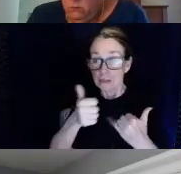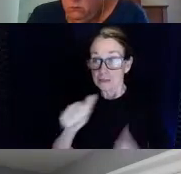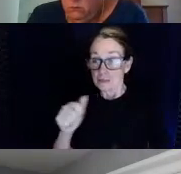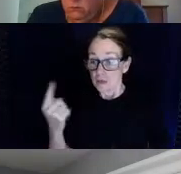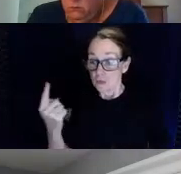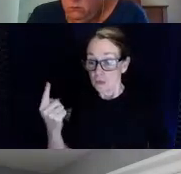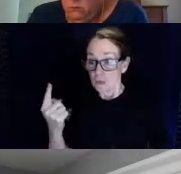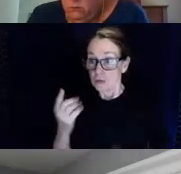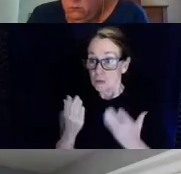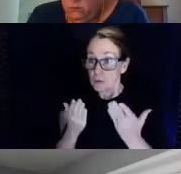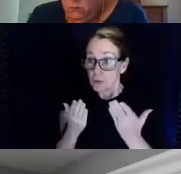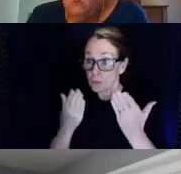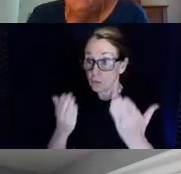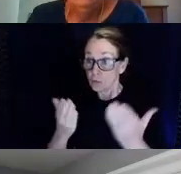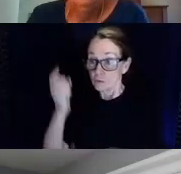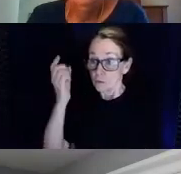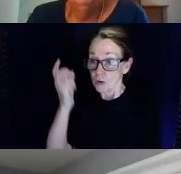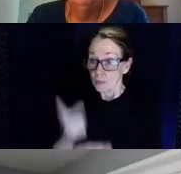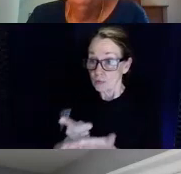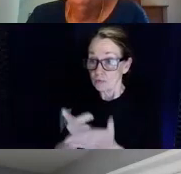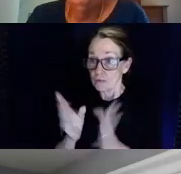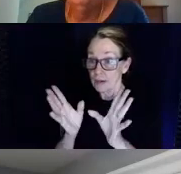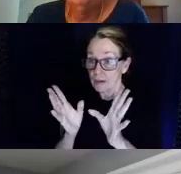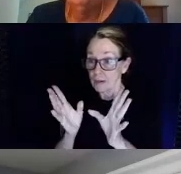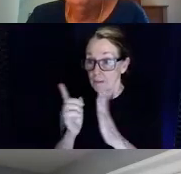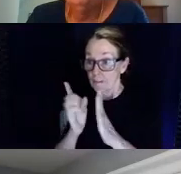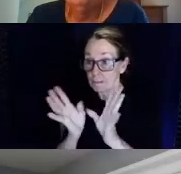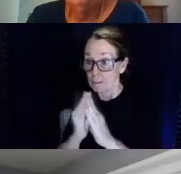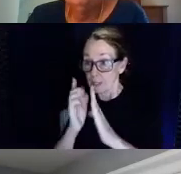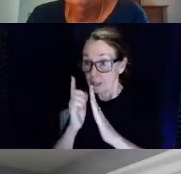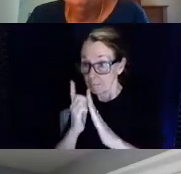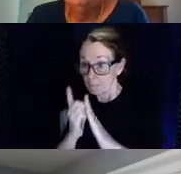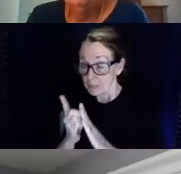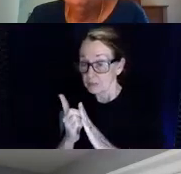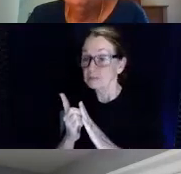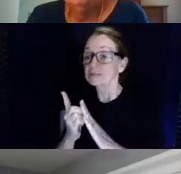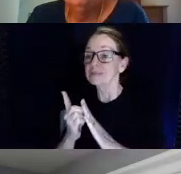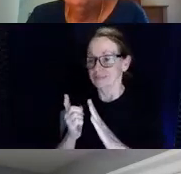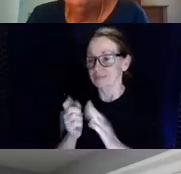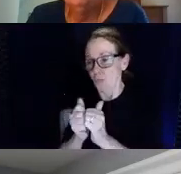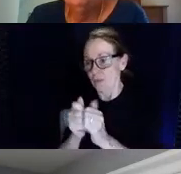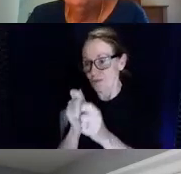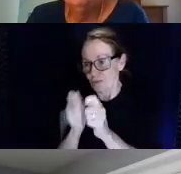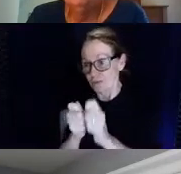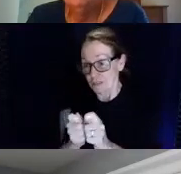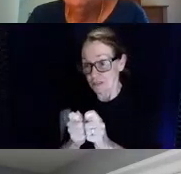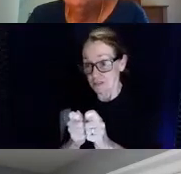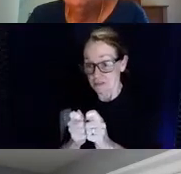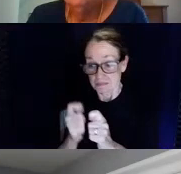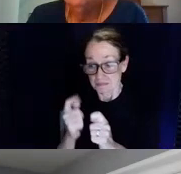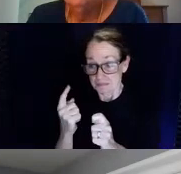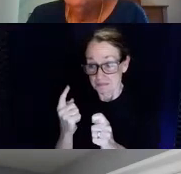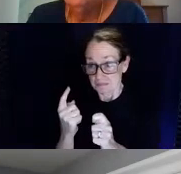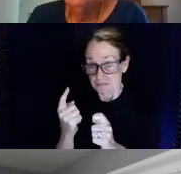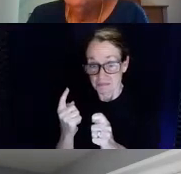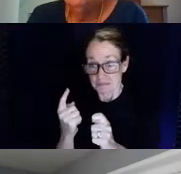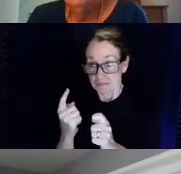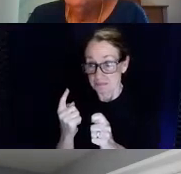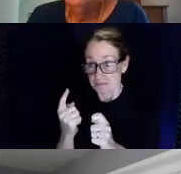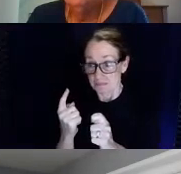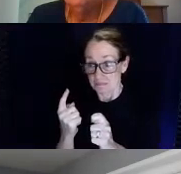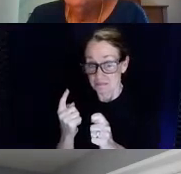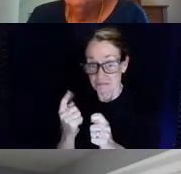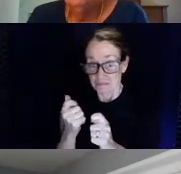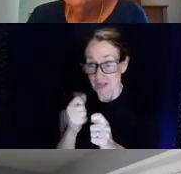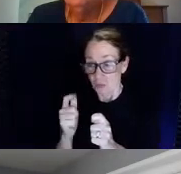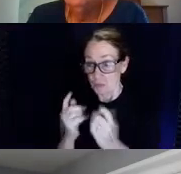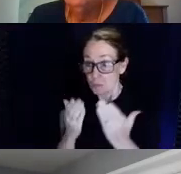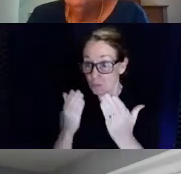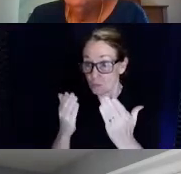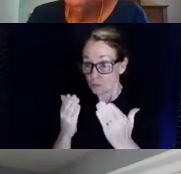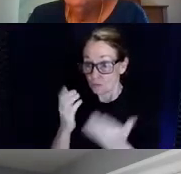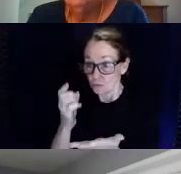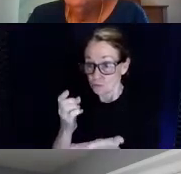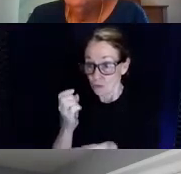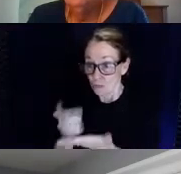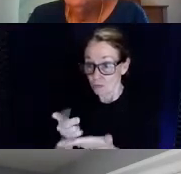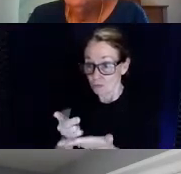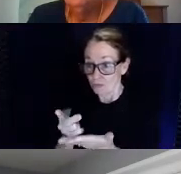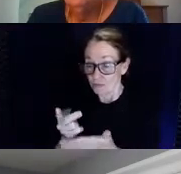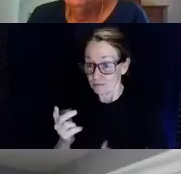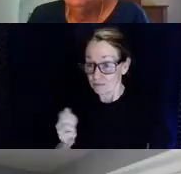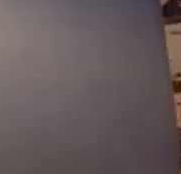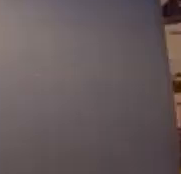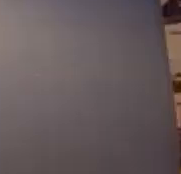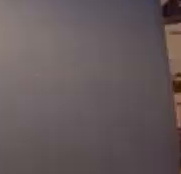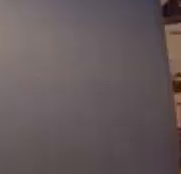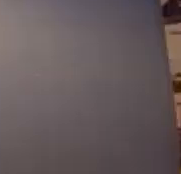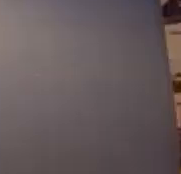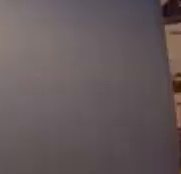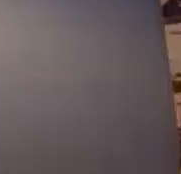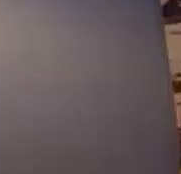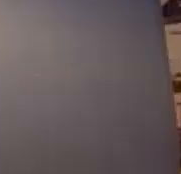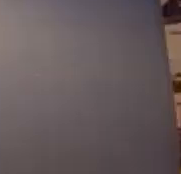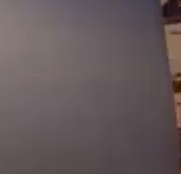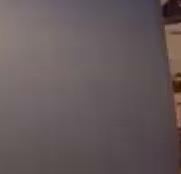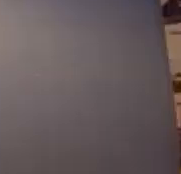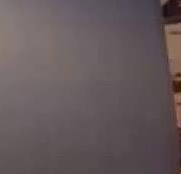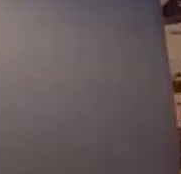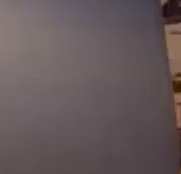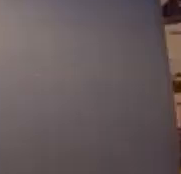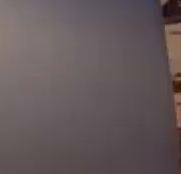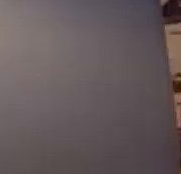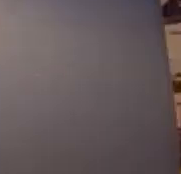AND THEN THE END OF THE MEETING.